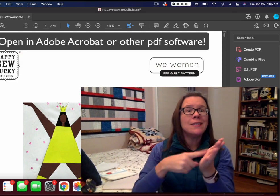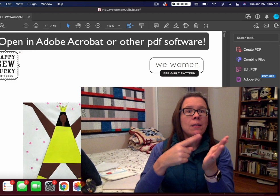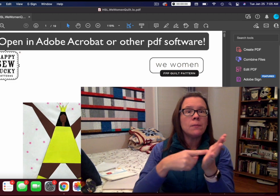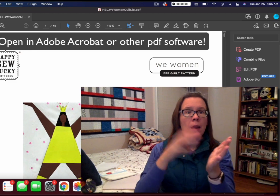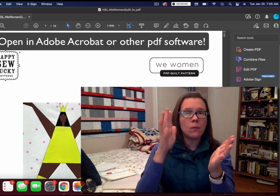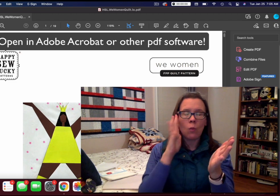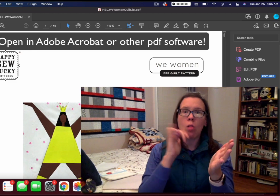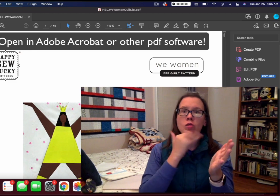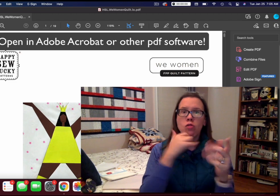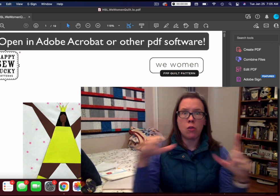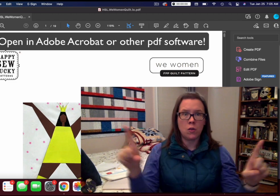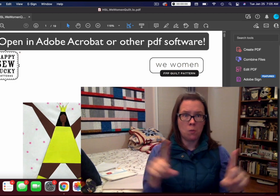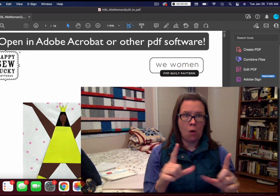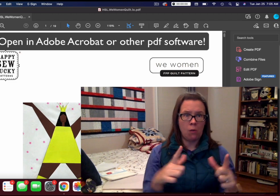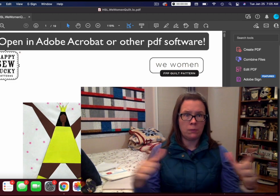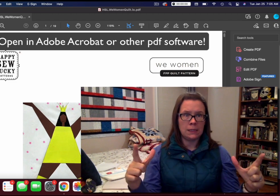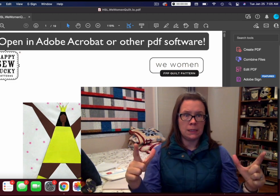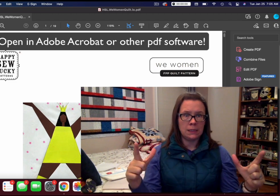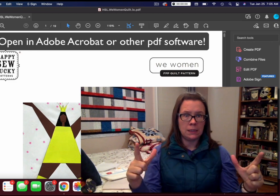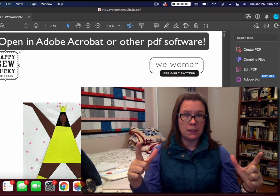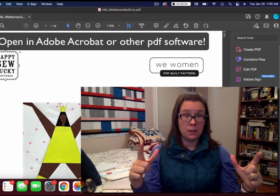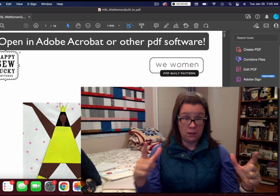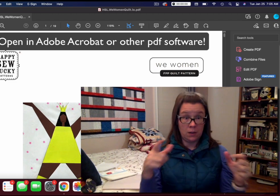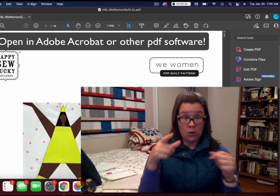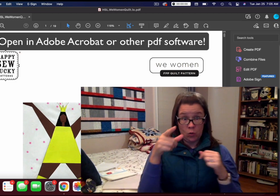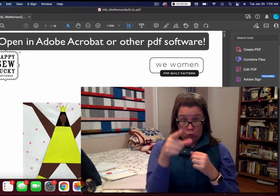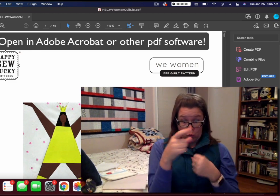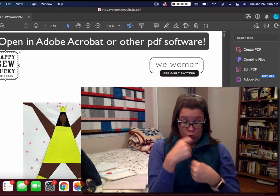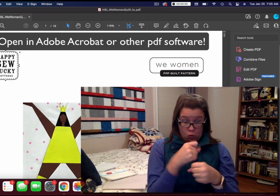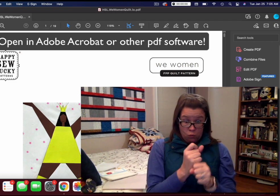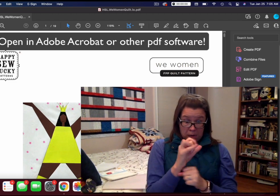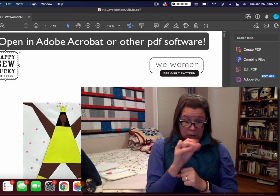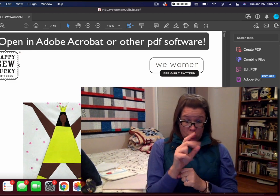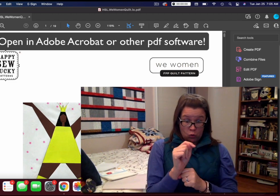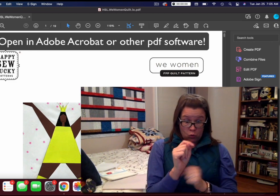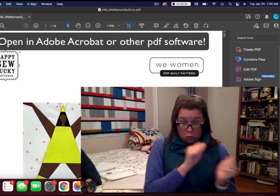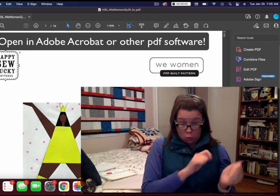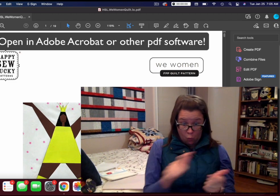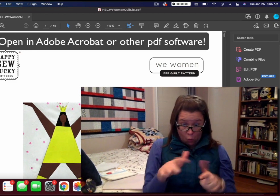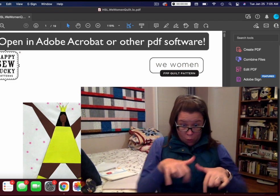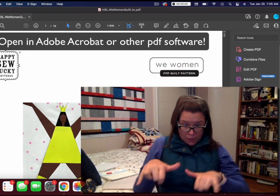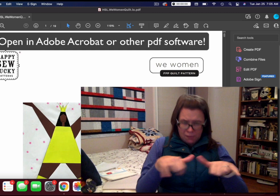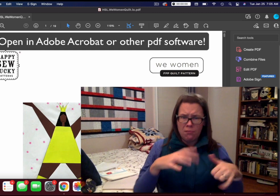Or sometimes if you print directly from your phone, the sizing also will get messed up.